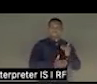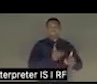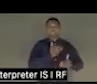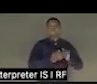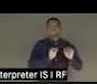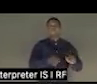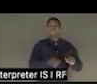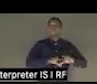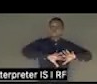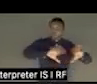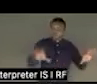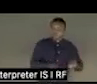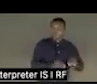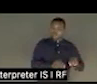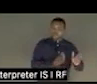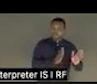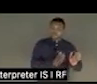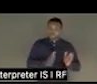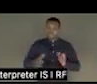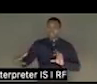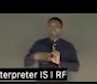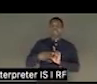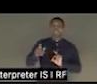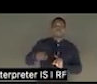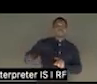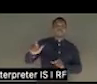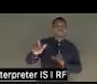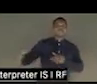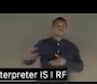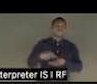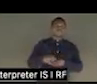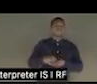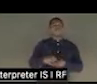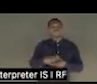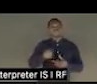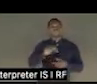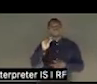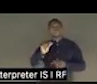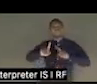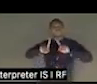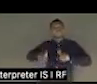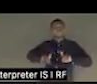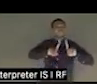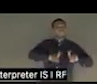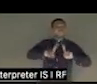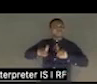involve people with disabilities in the user testing. And it really not only our research,